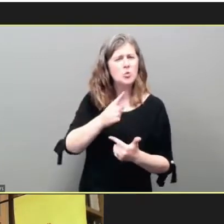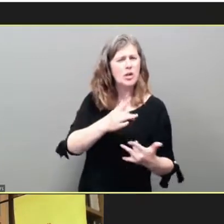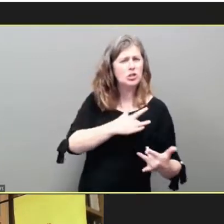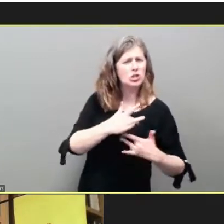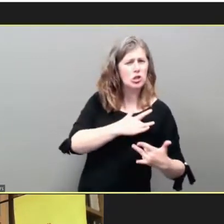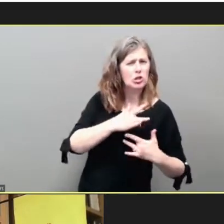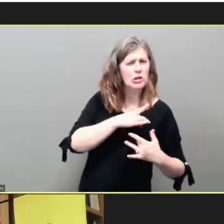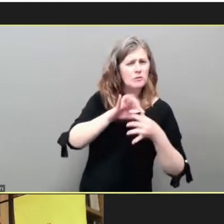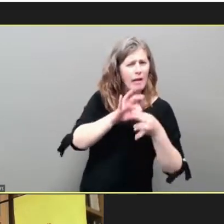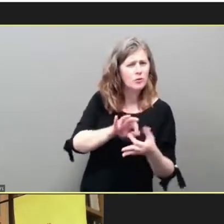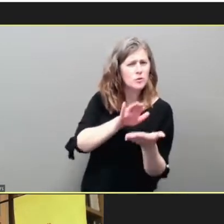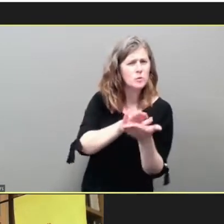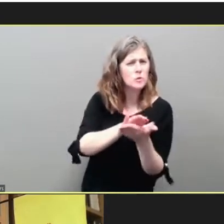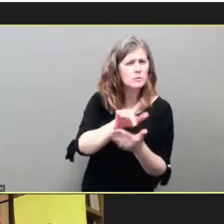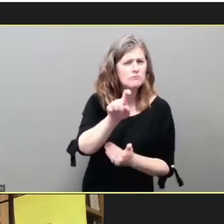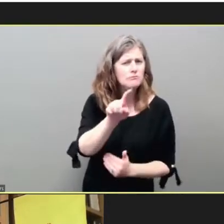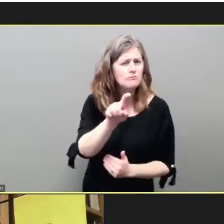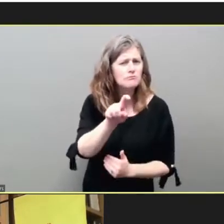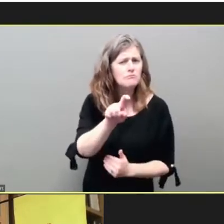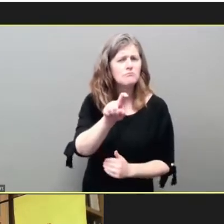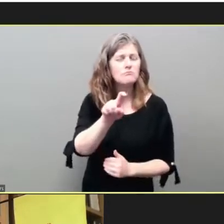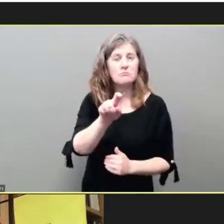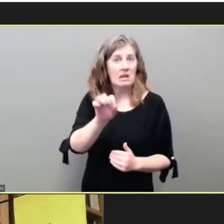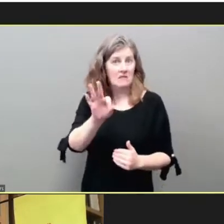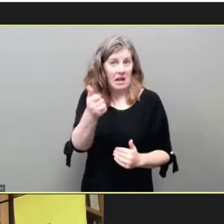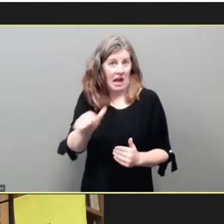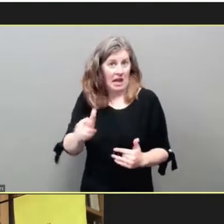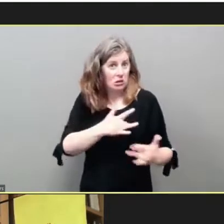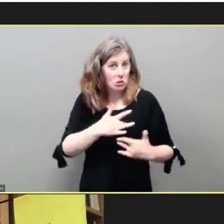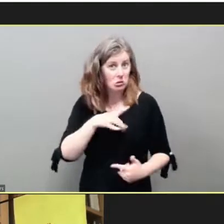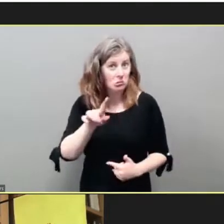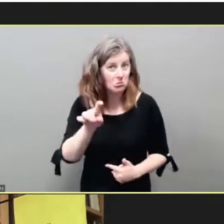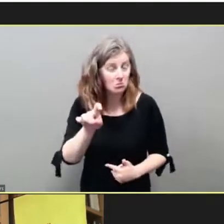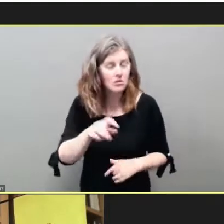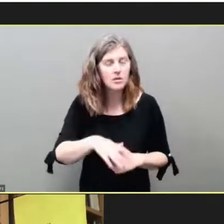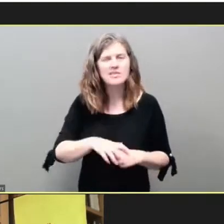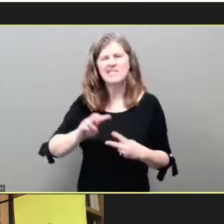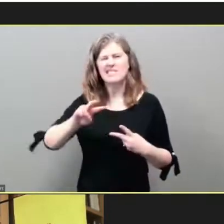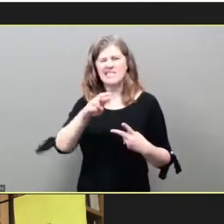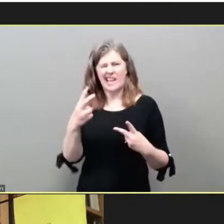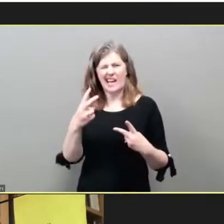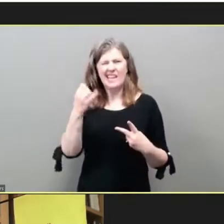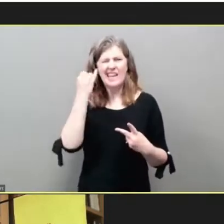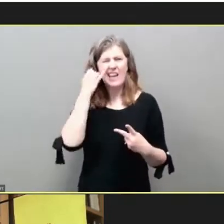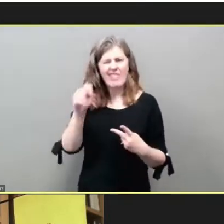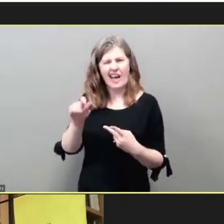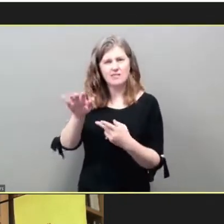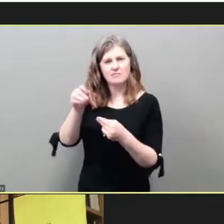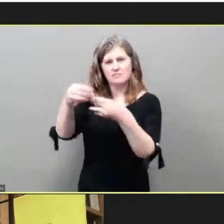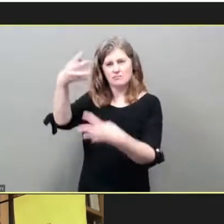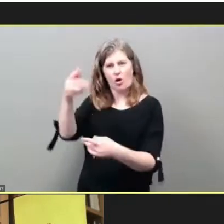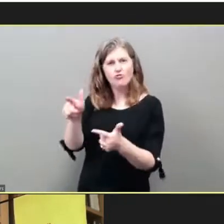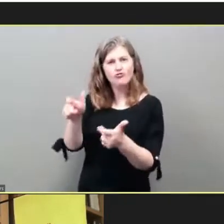have about that. Um, and then second whether this connects to your, uh,